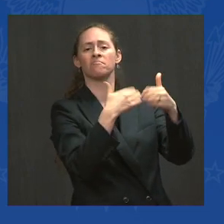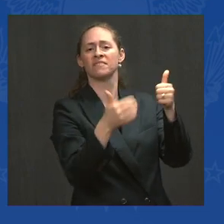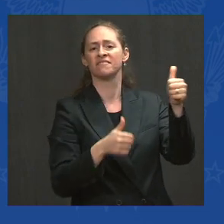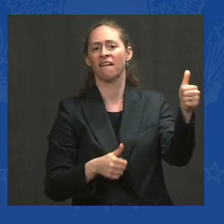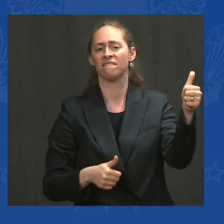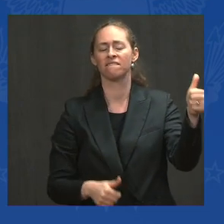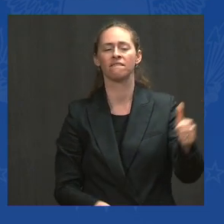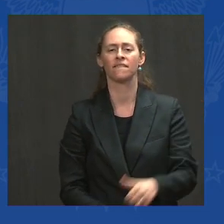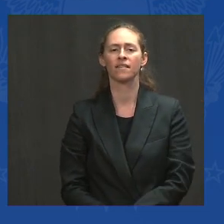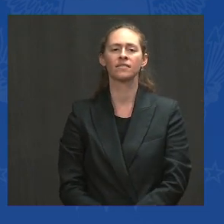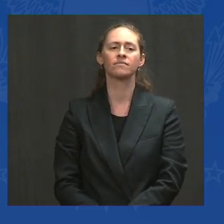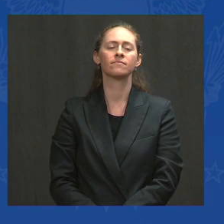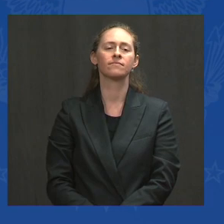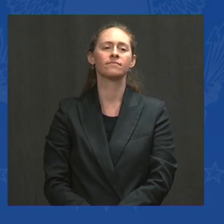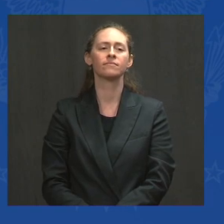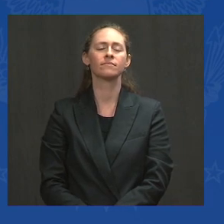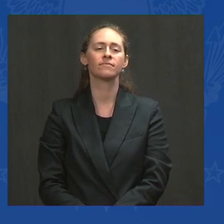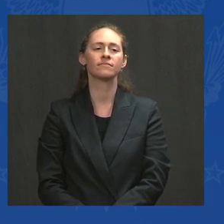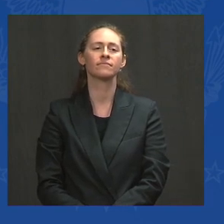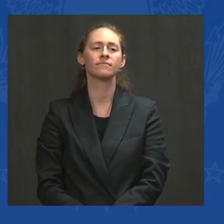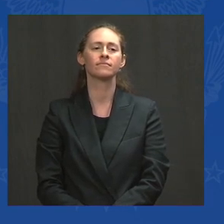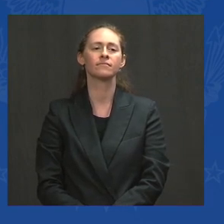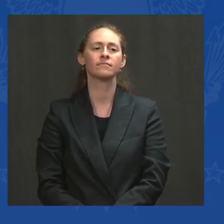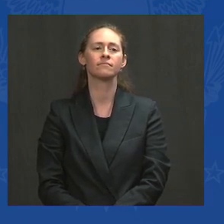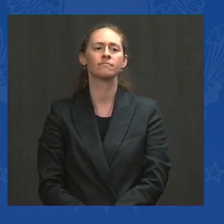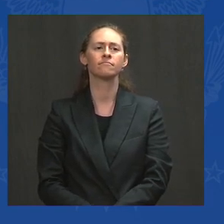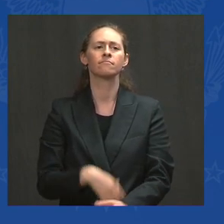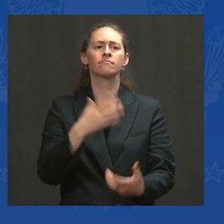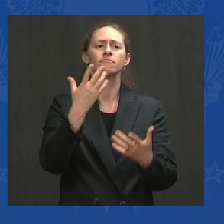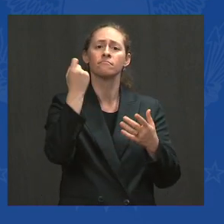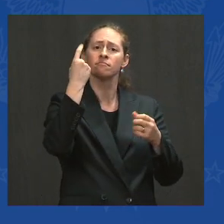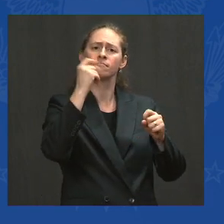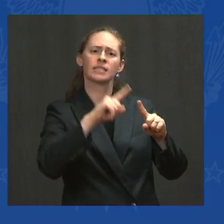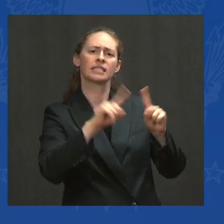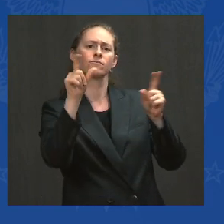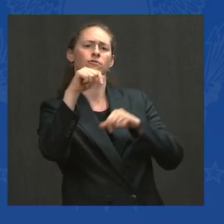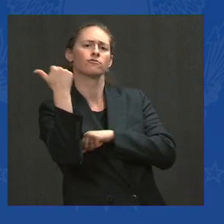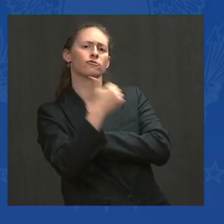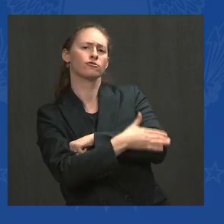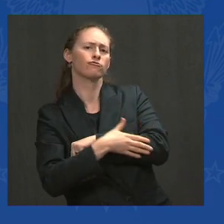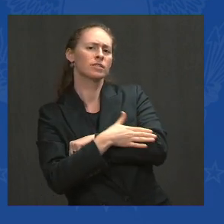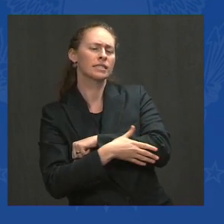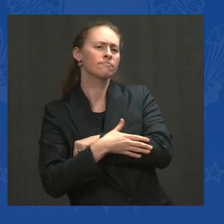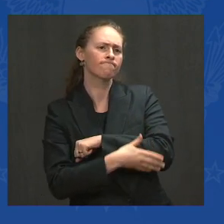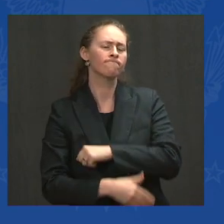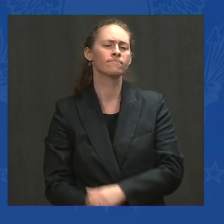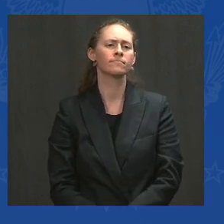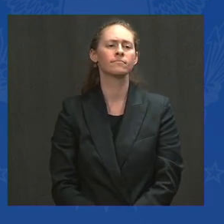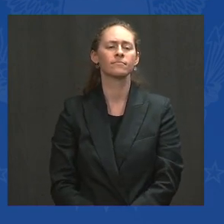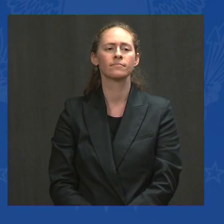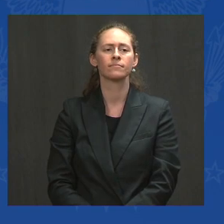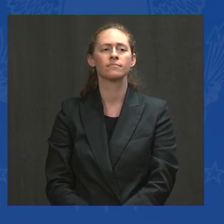as well as in third countries, to host our Afghan allies, if they ch- -- if they so choose.